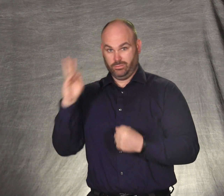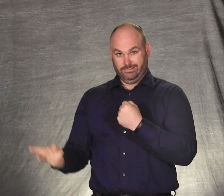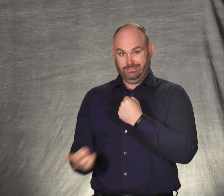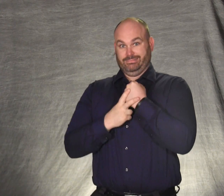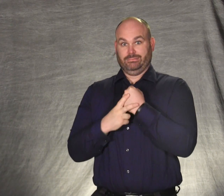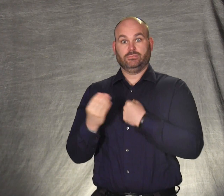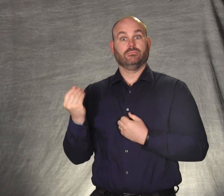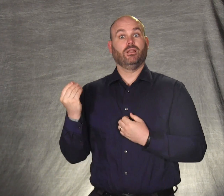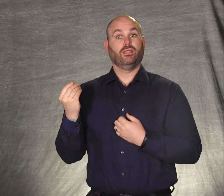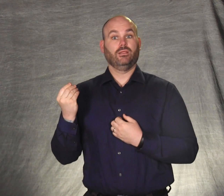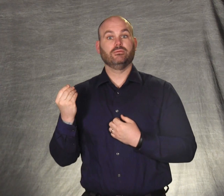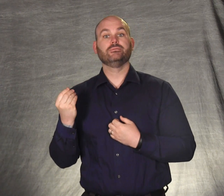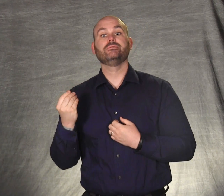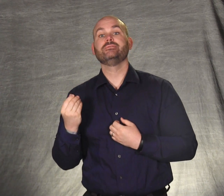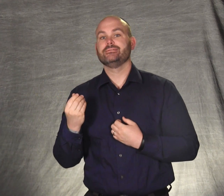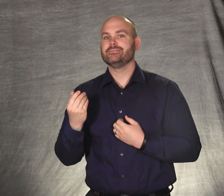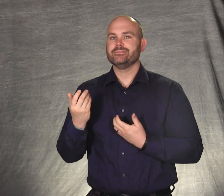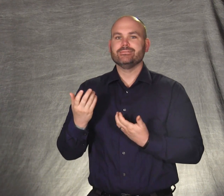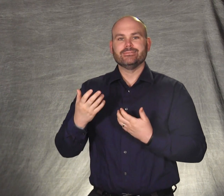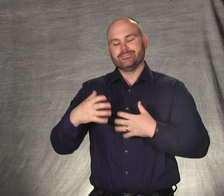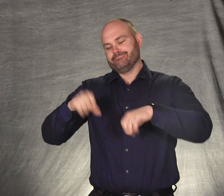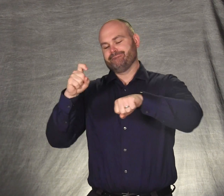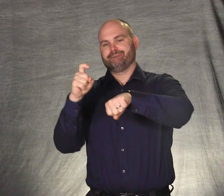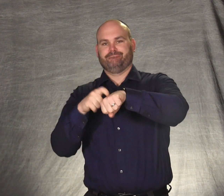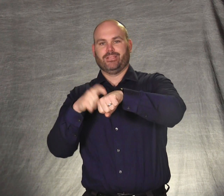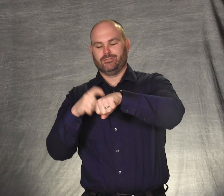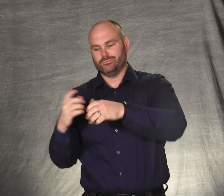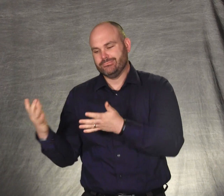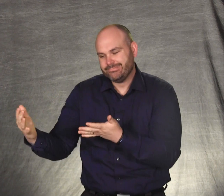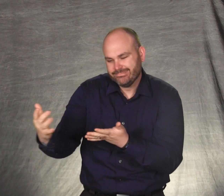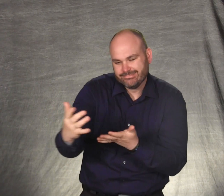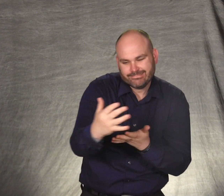and will save them money. It will take time